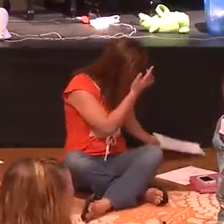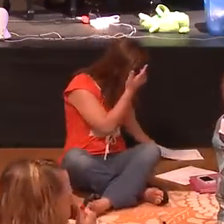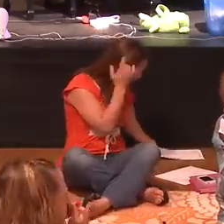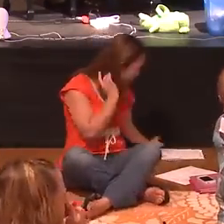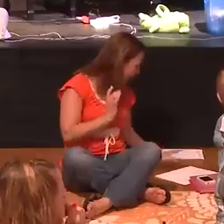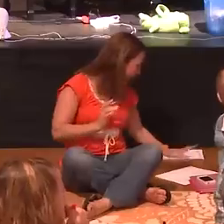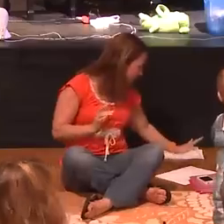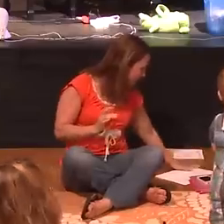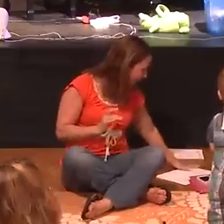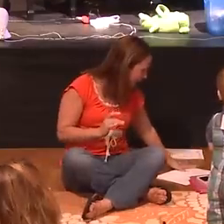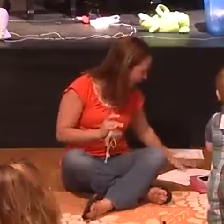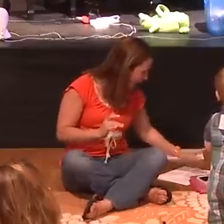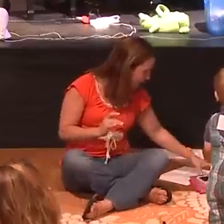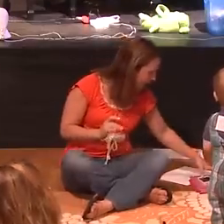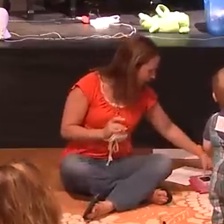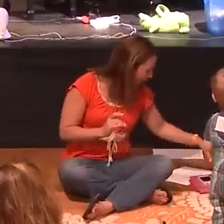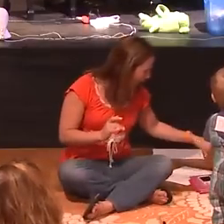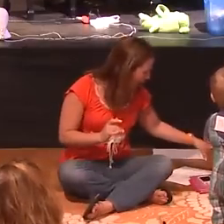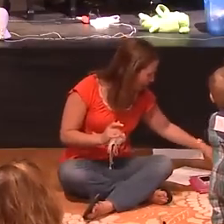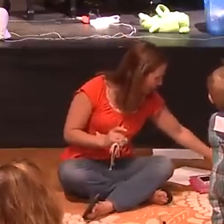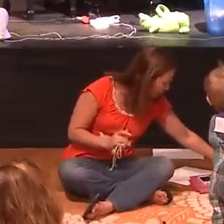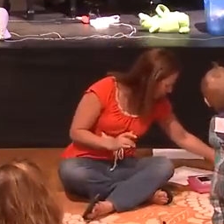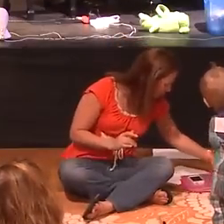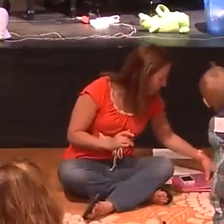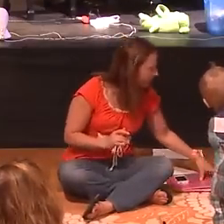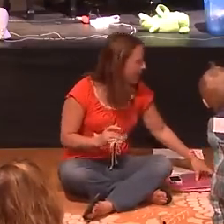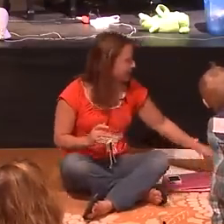please have that to me by the end, and let's just go through some signs.